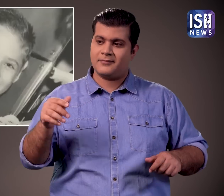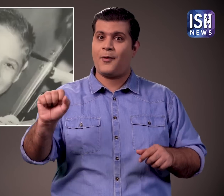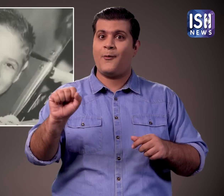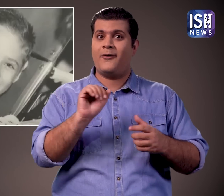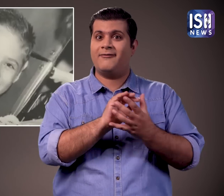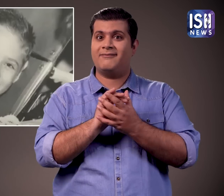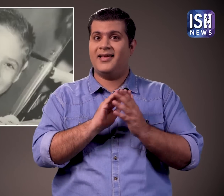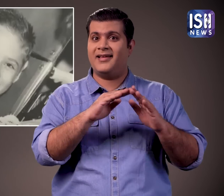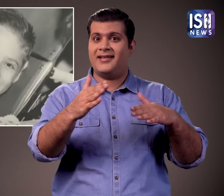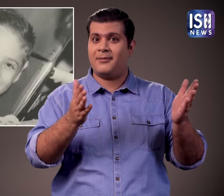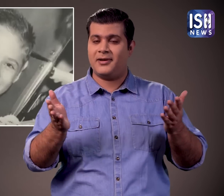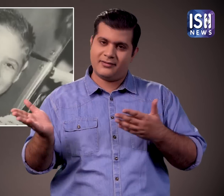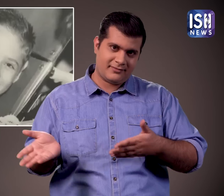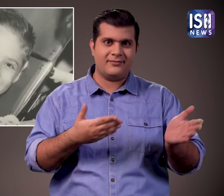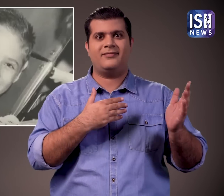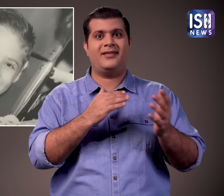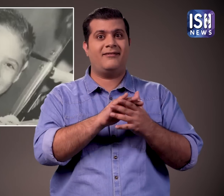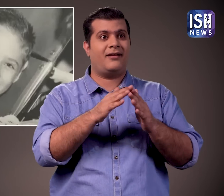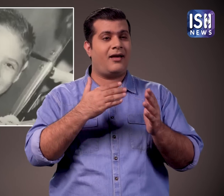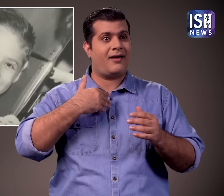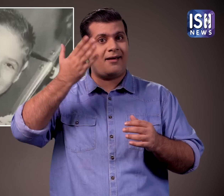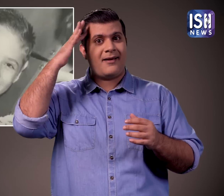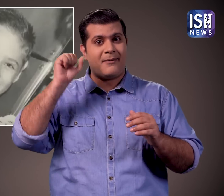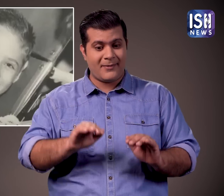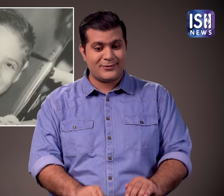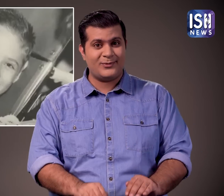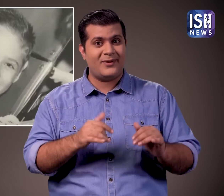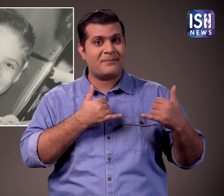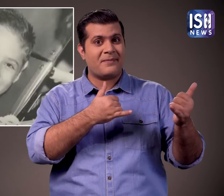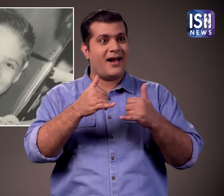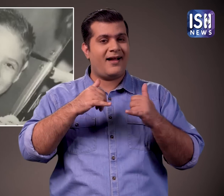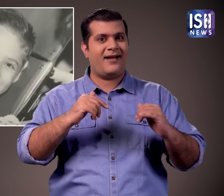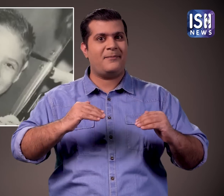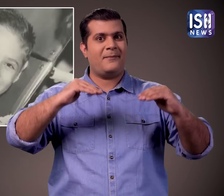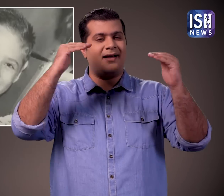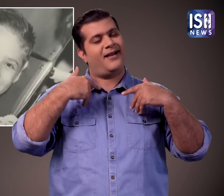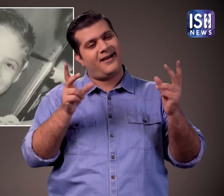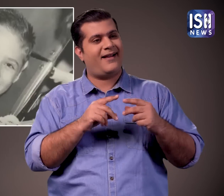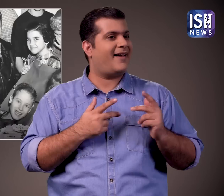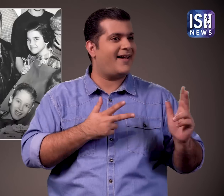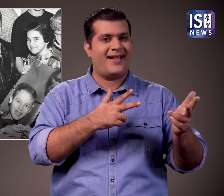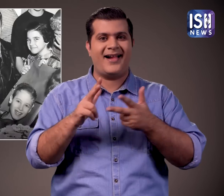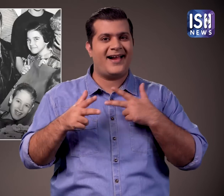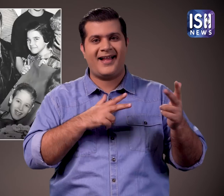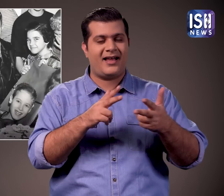He then visited his friend's house and spent a wonderful time reminiscing about his childhood memories.